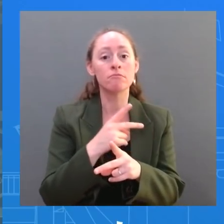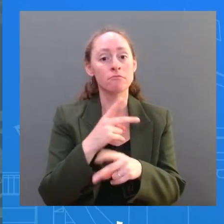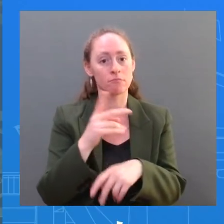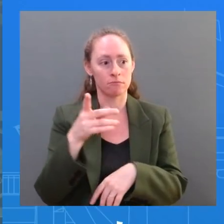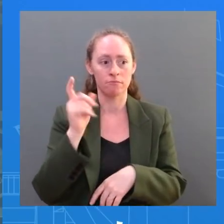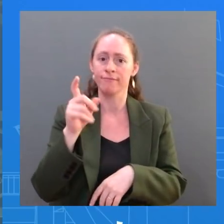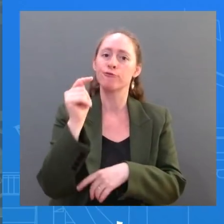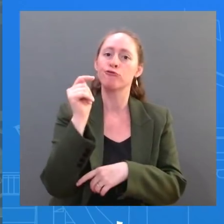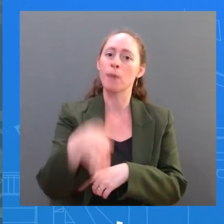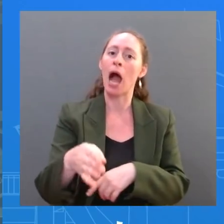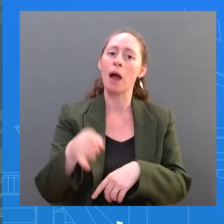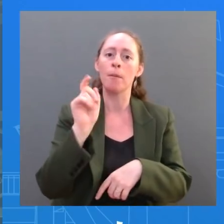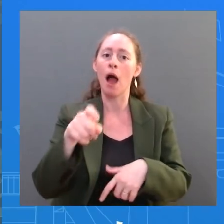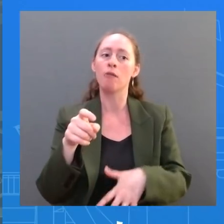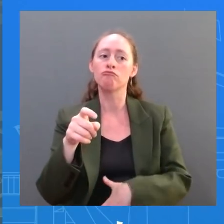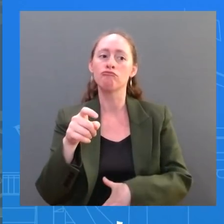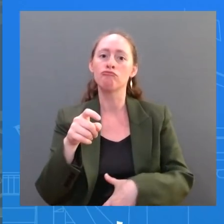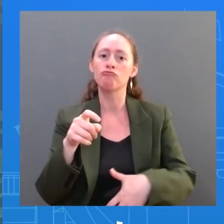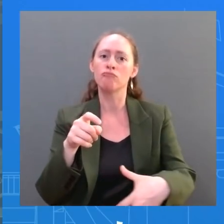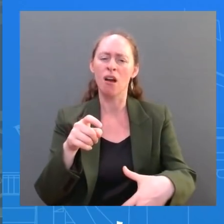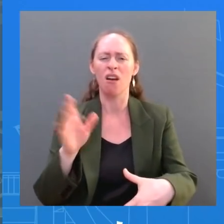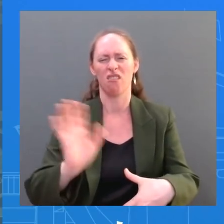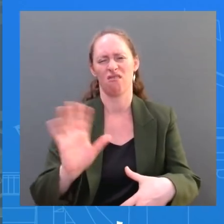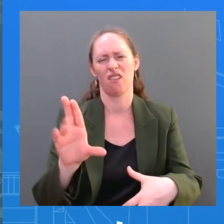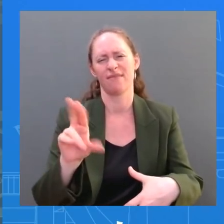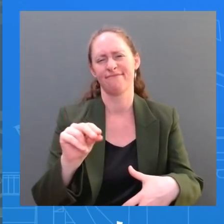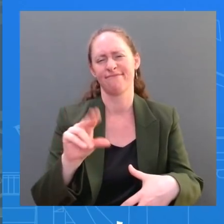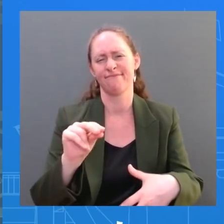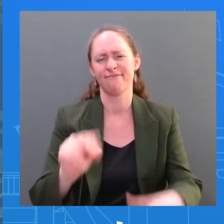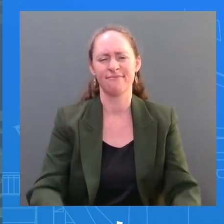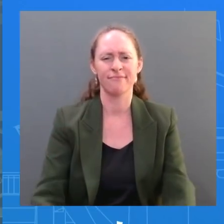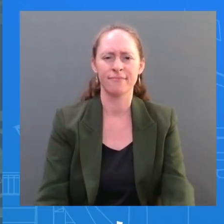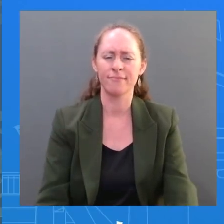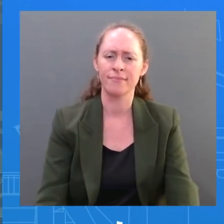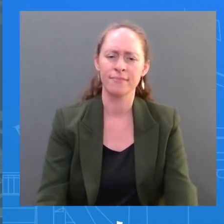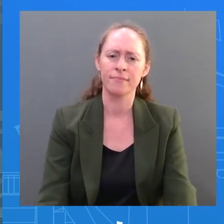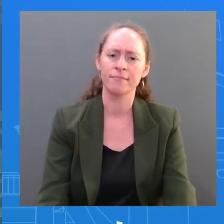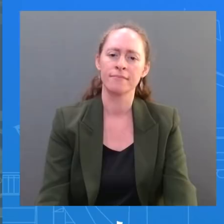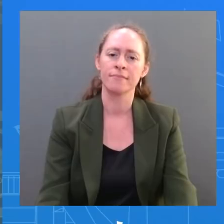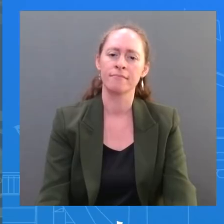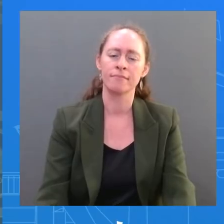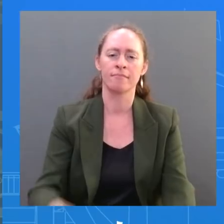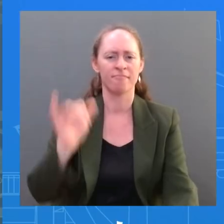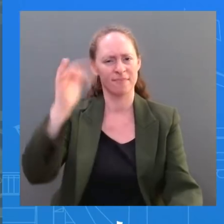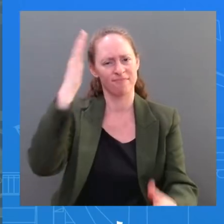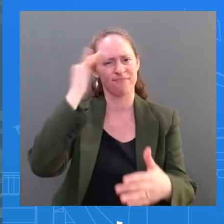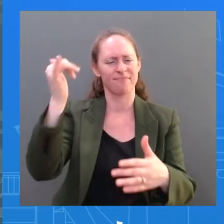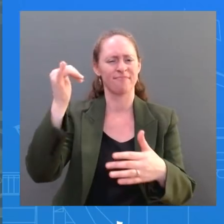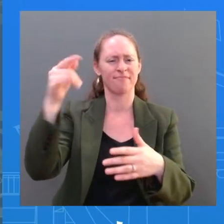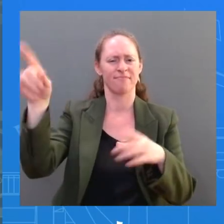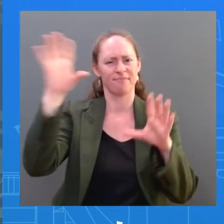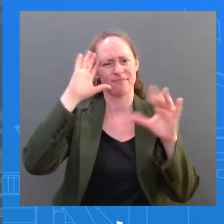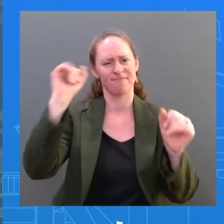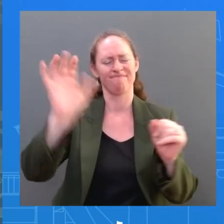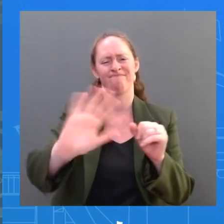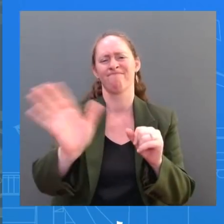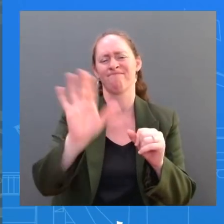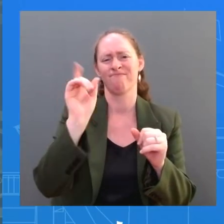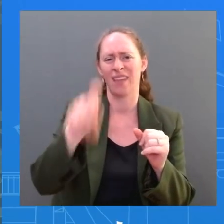that he can from his legal authority that he has. And so, he's going to continue to do that work.